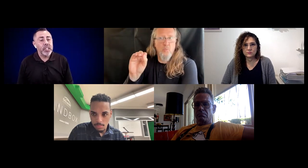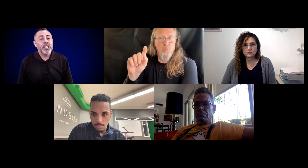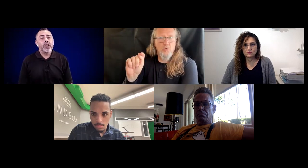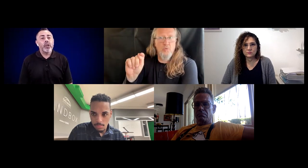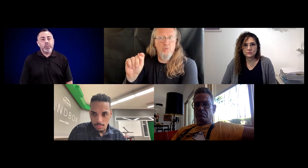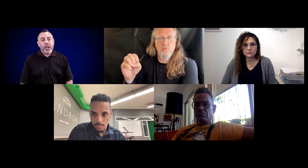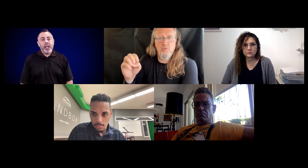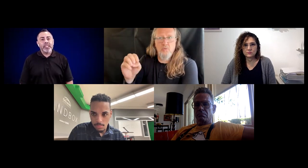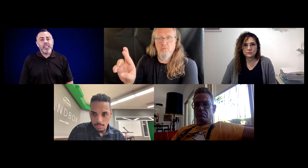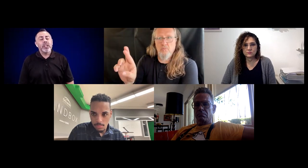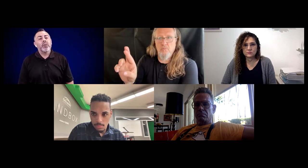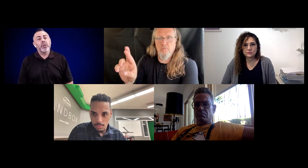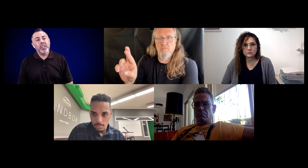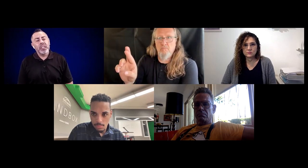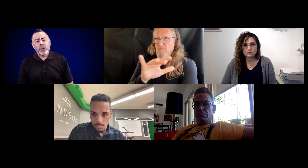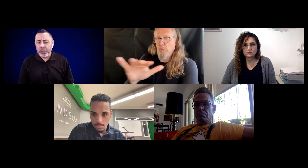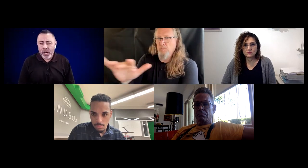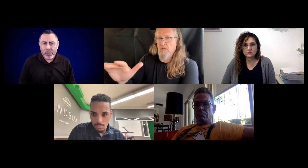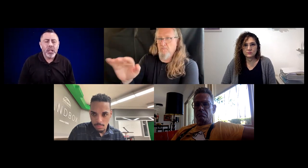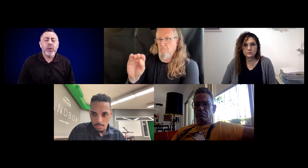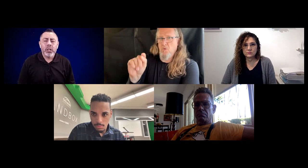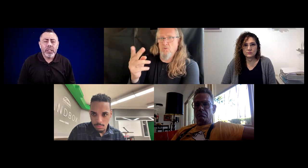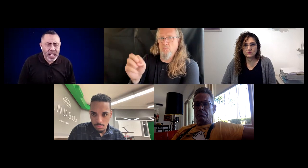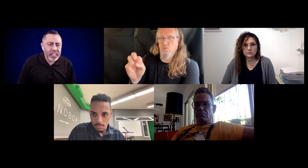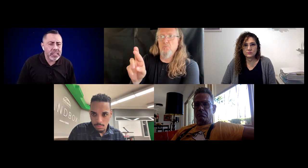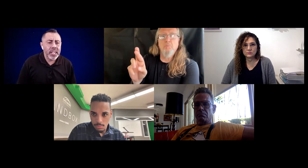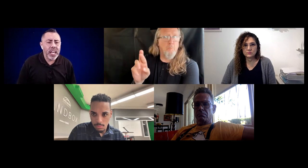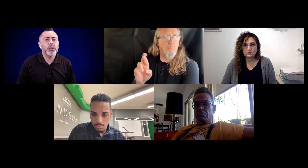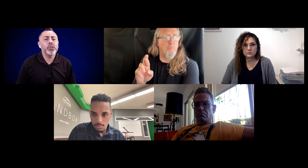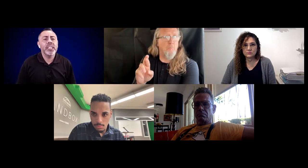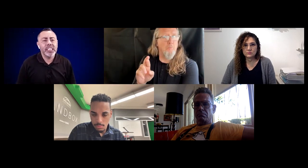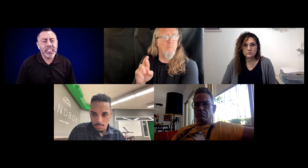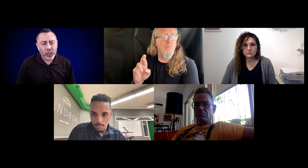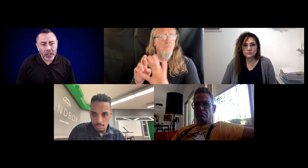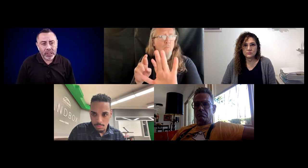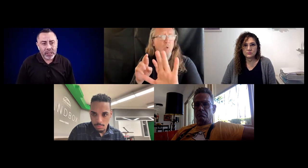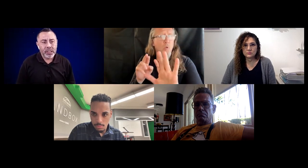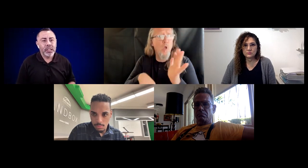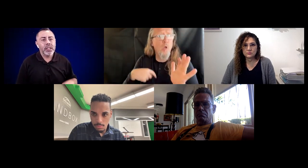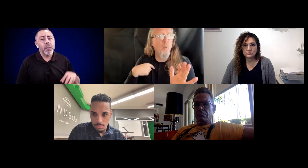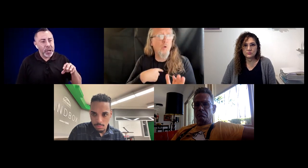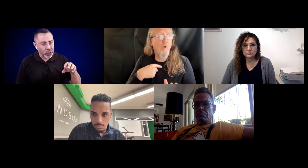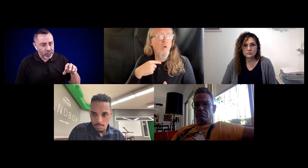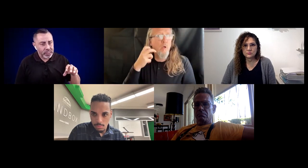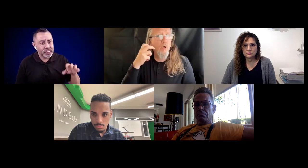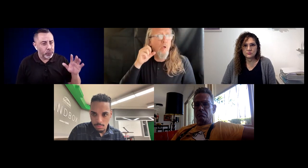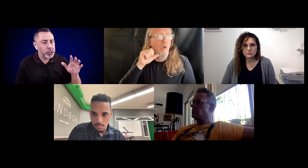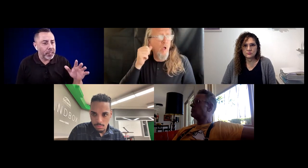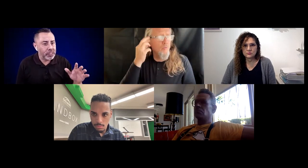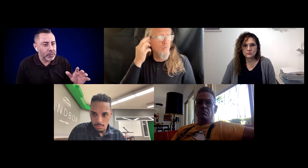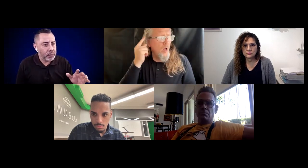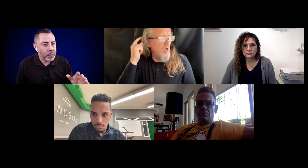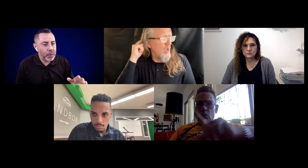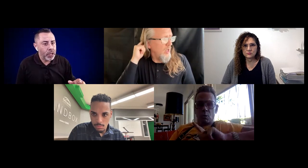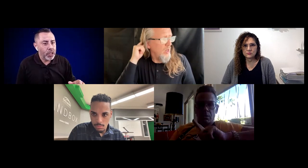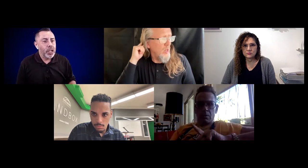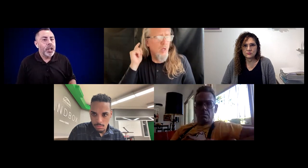The response will be what mom, that is m o t h e r. Mother, that's the response.